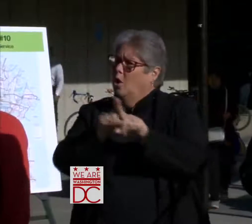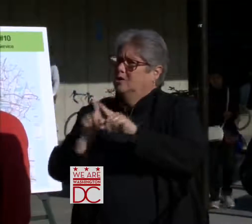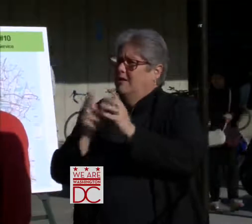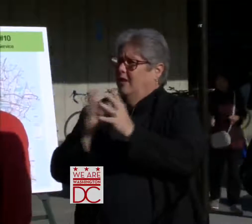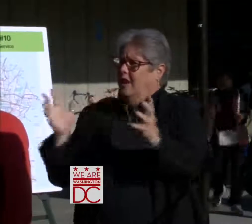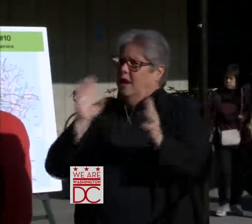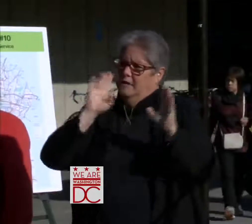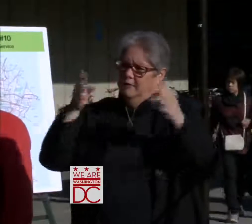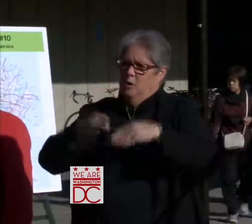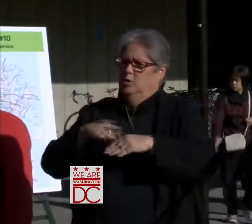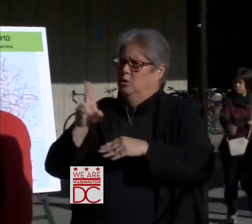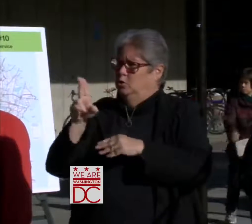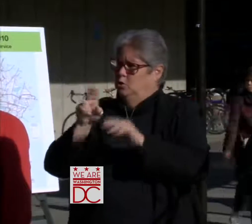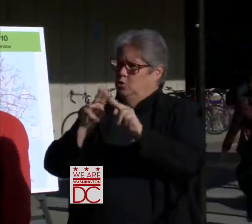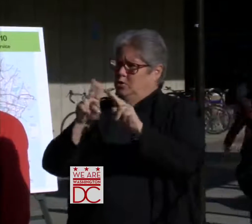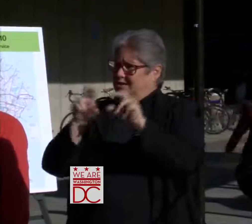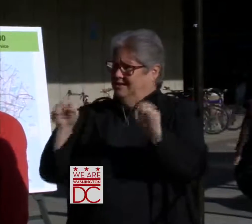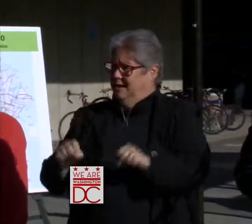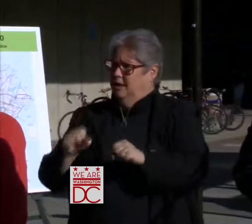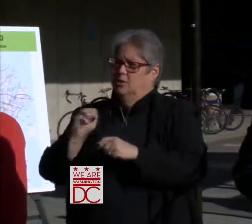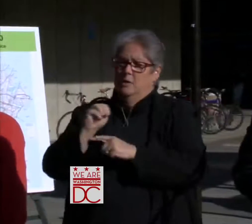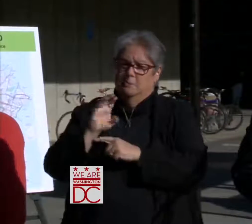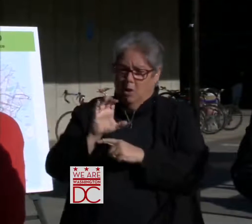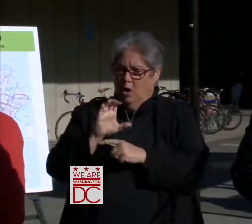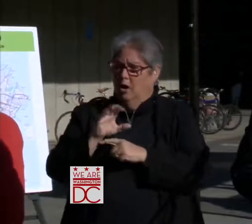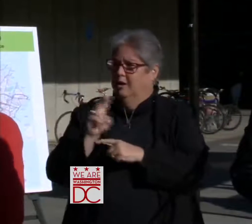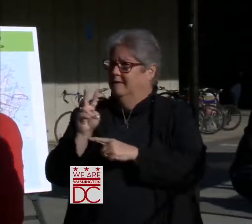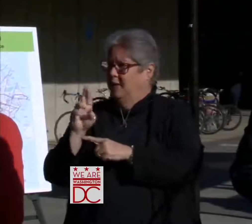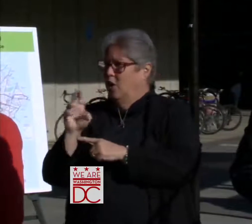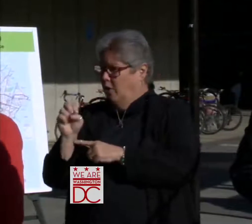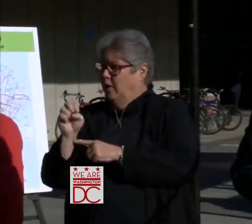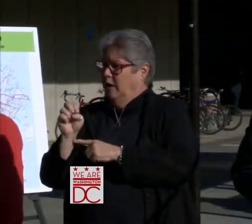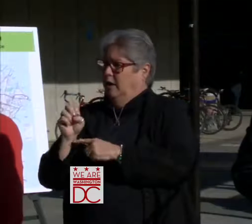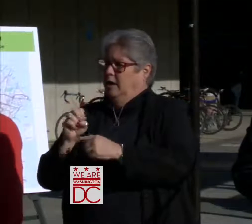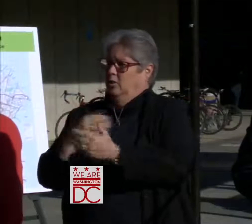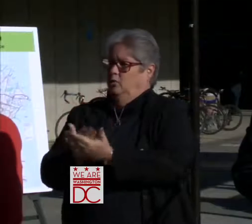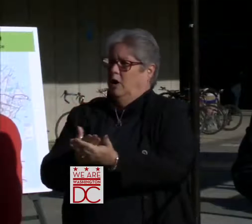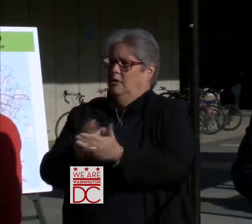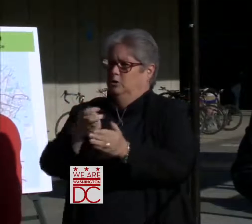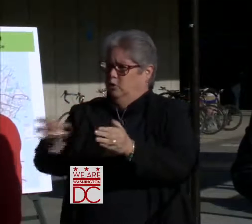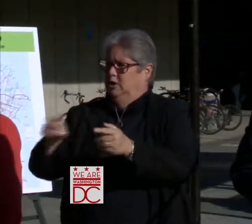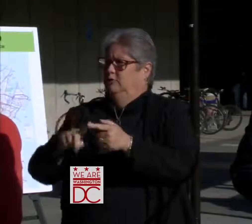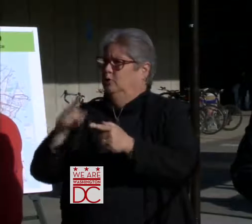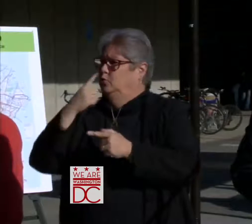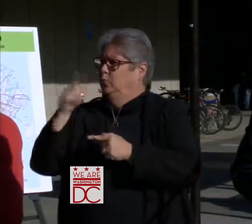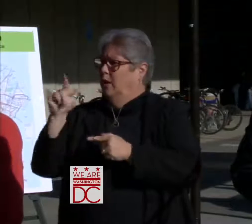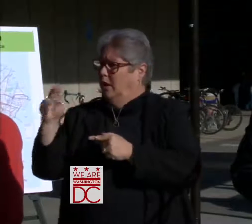ON UNION STATION GIVEN BOTH MARK AND THE VRE LINES THAT COME INTO THERE AND TRANSFERRING TO THE RED LINE SO WE ARE ASKING THE